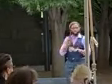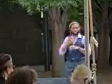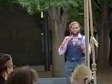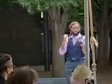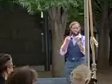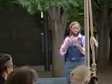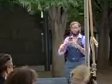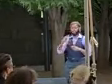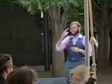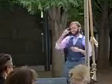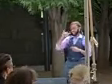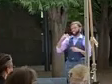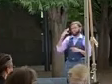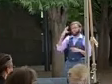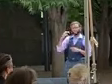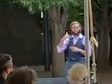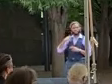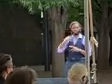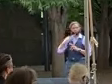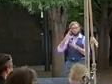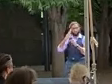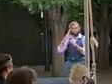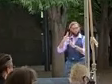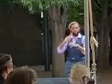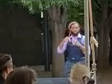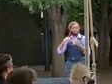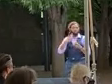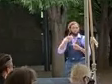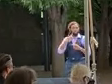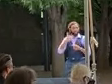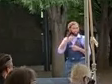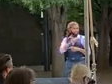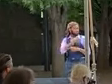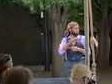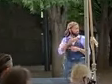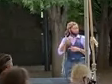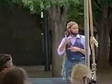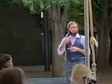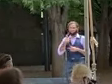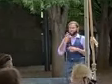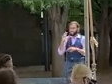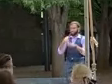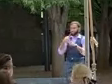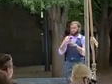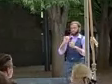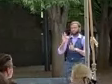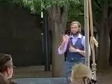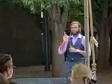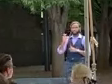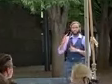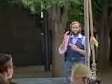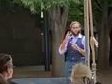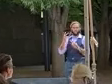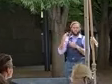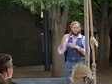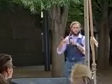And for that reason I was very pleased and honored when Mary Dolan asked me to be a part of the Legacy Committee.